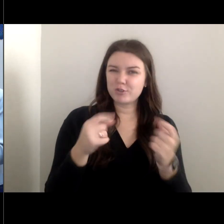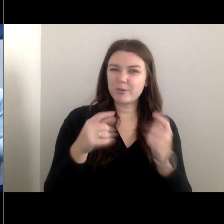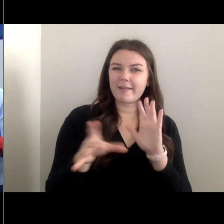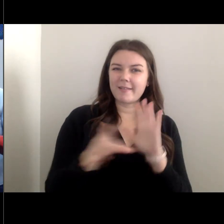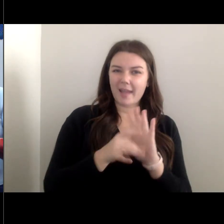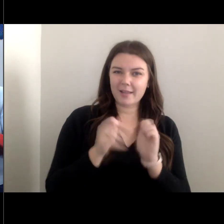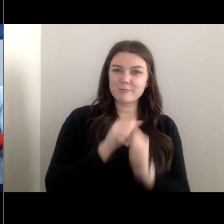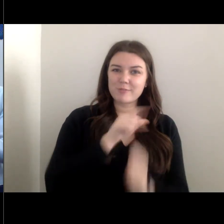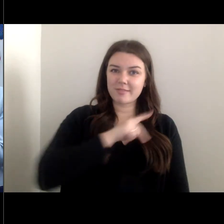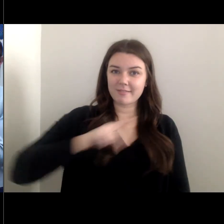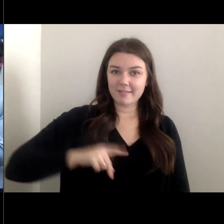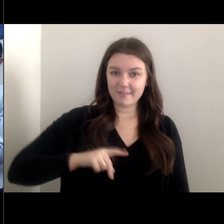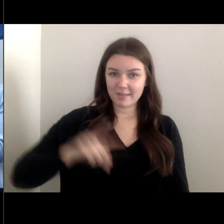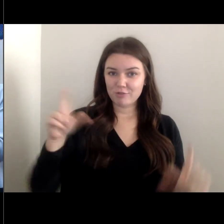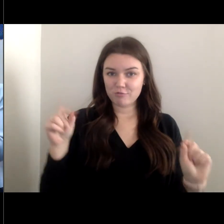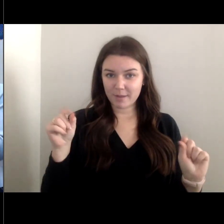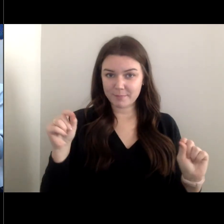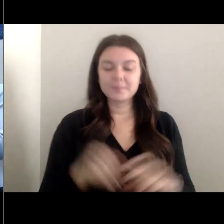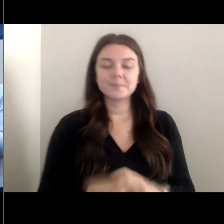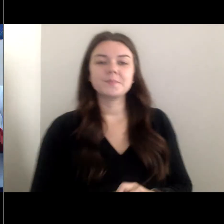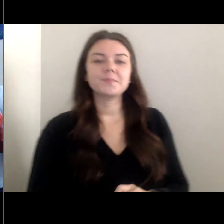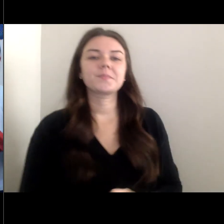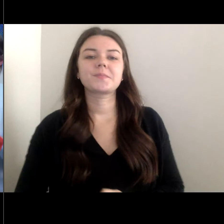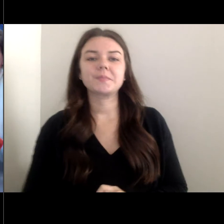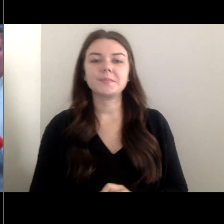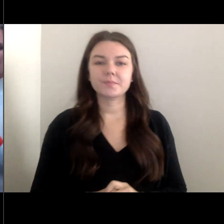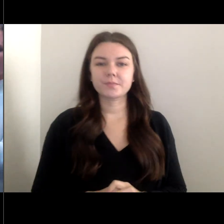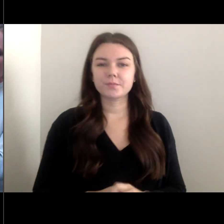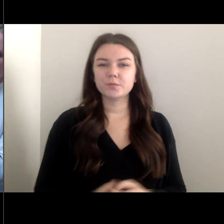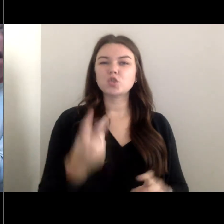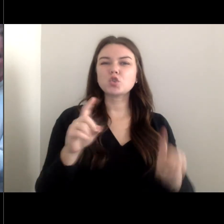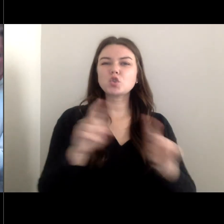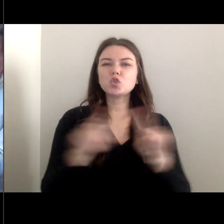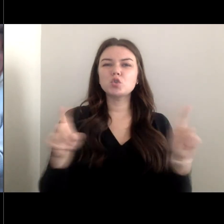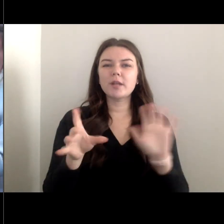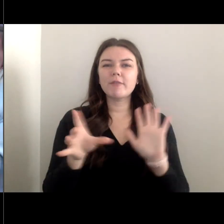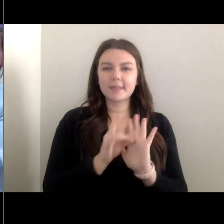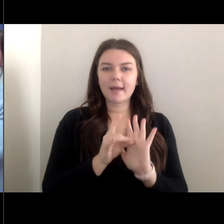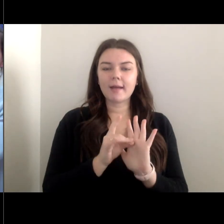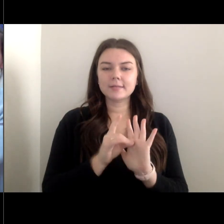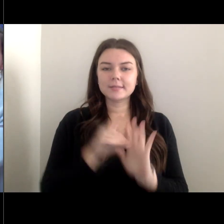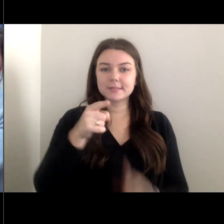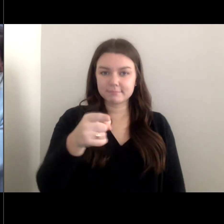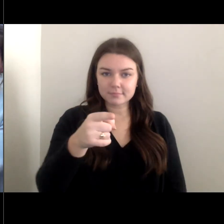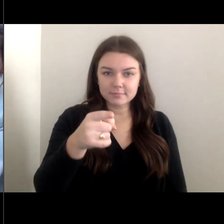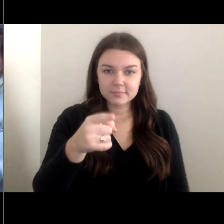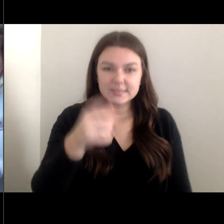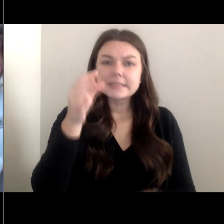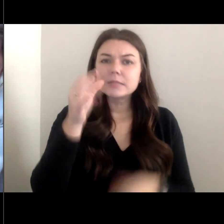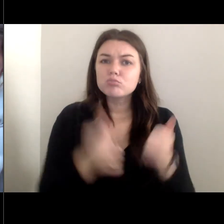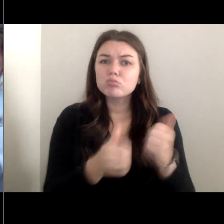So there's a couple, two different tags on this crab. So the simplest type of tag is just to put a number